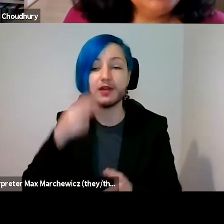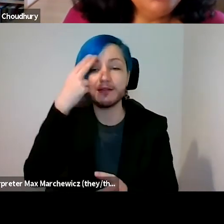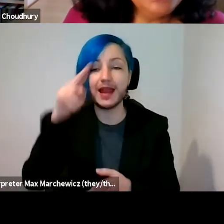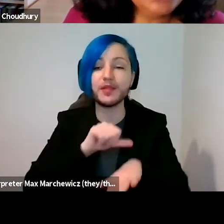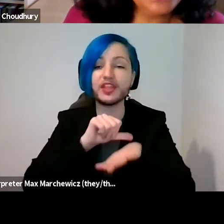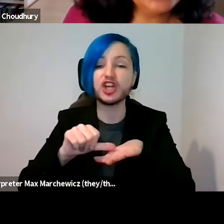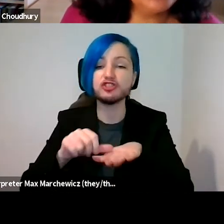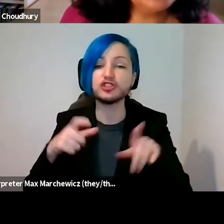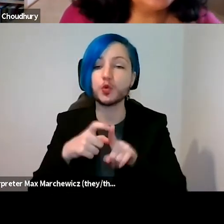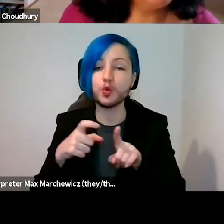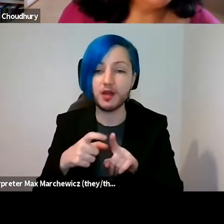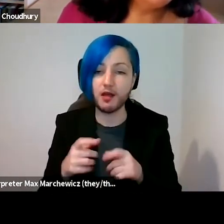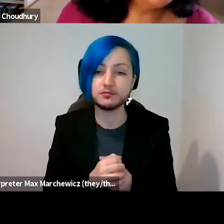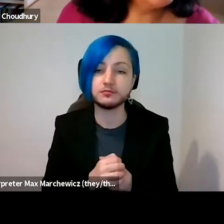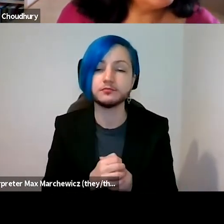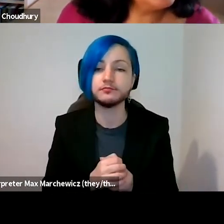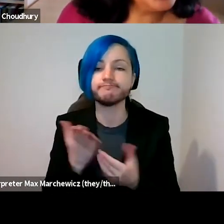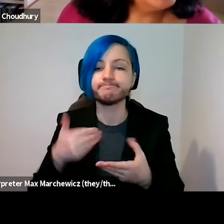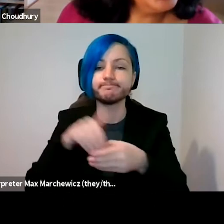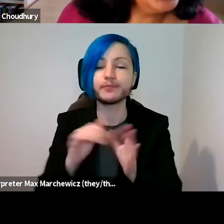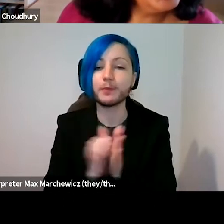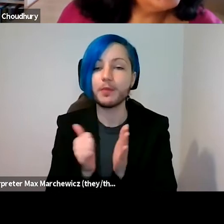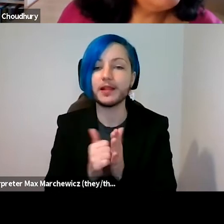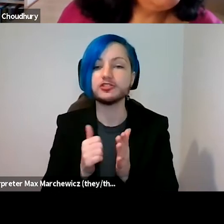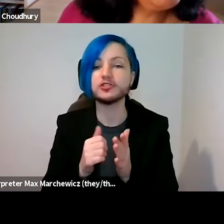It was published as part of the Chronicles of the Cannongate.